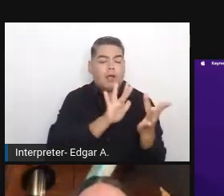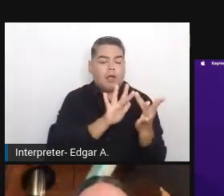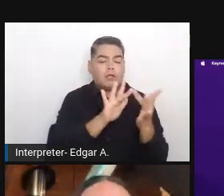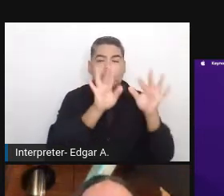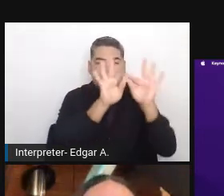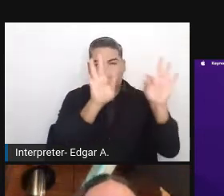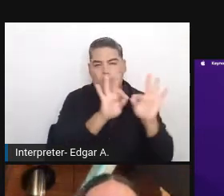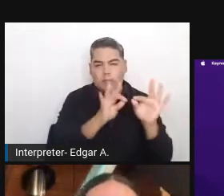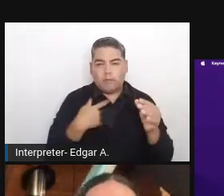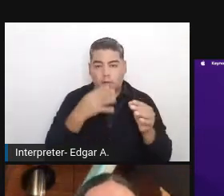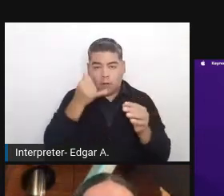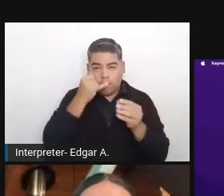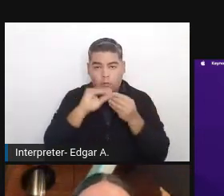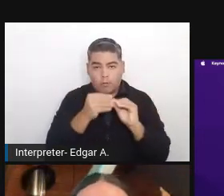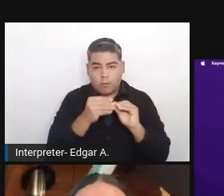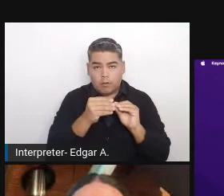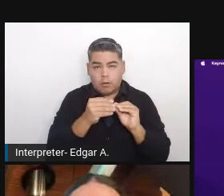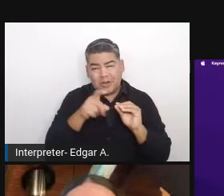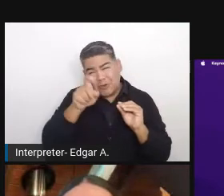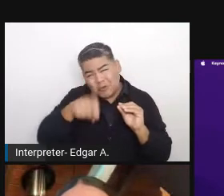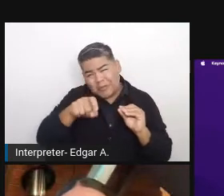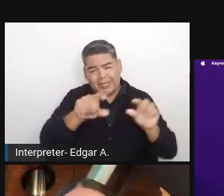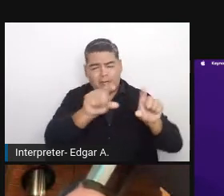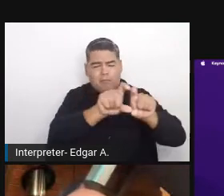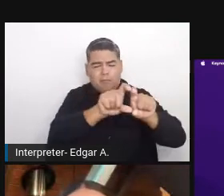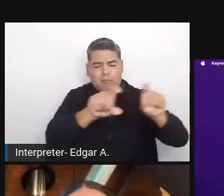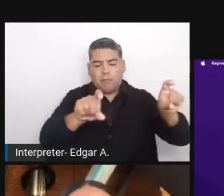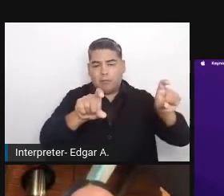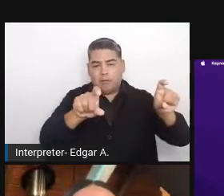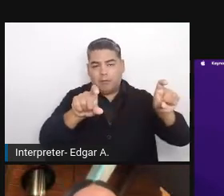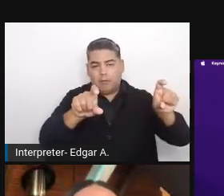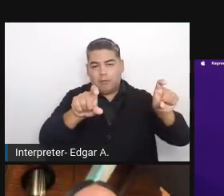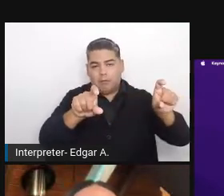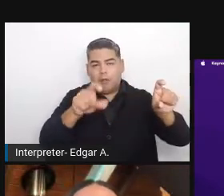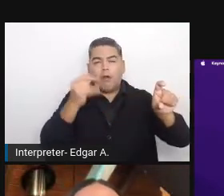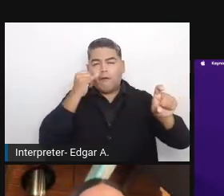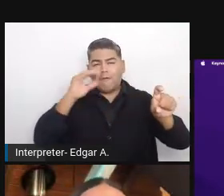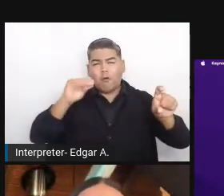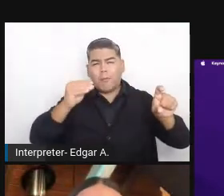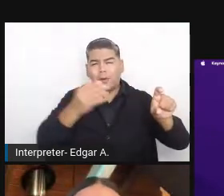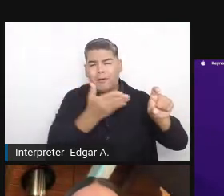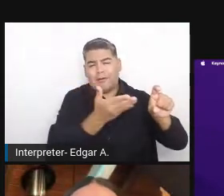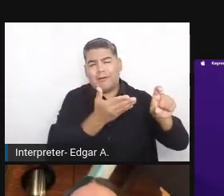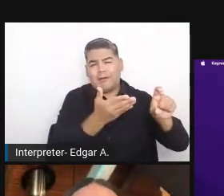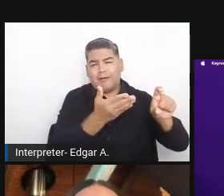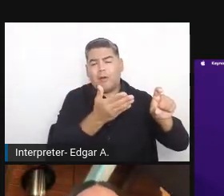Do you really need that phone number on the contact form, or demographic information?